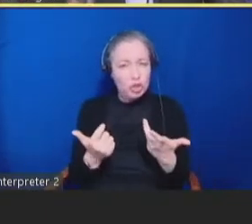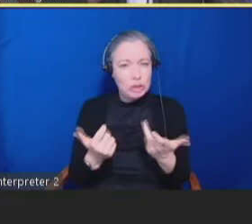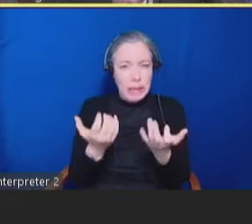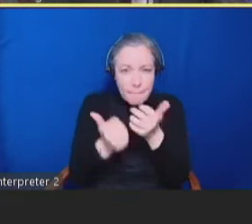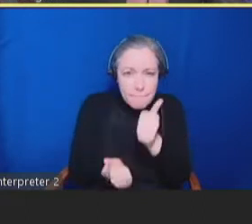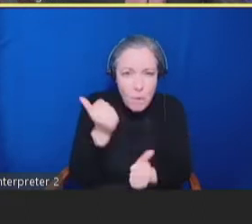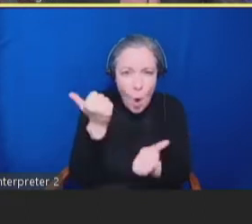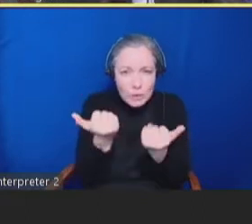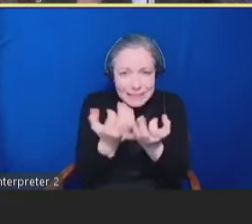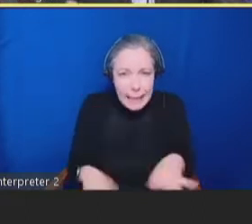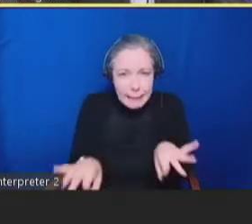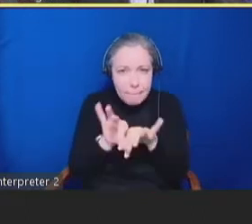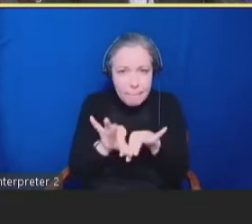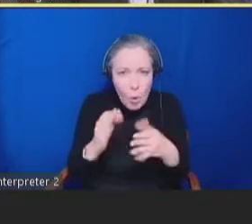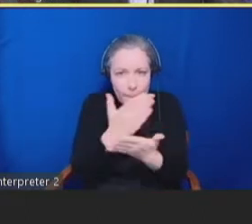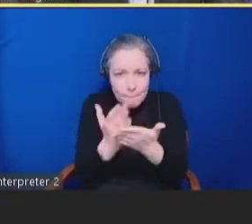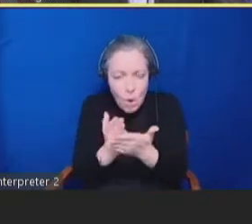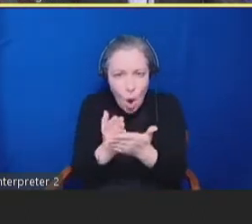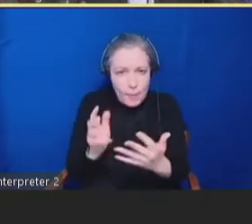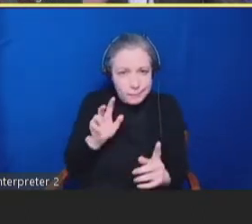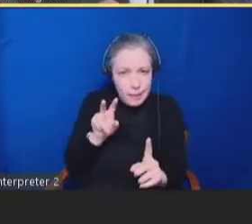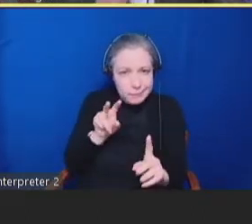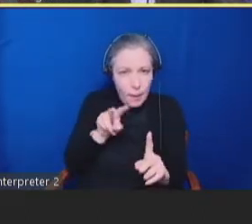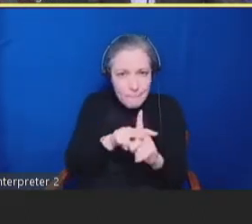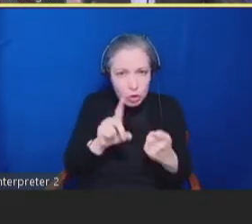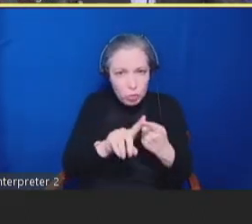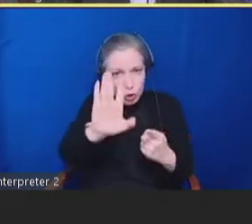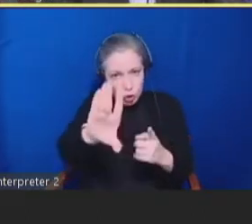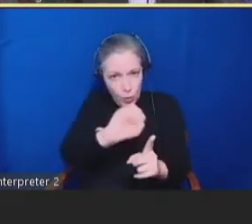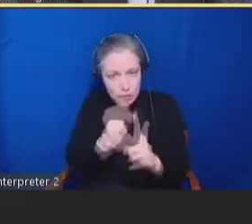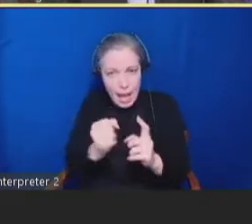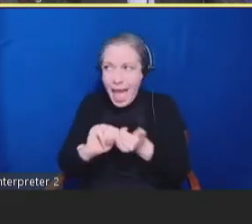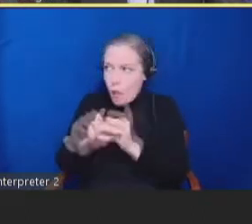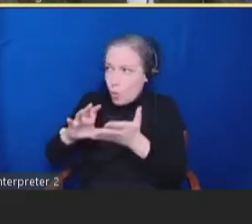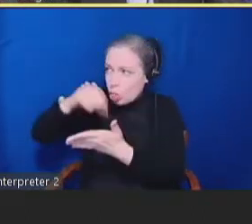can you learn from others that have not only put-up best practices and policies,